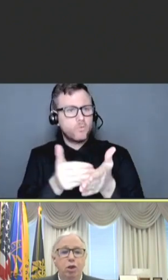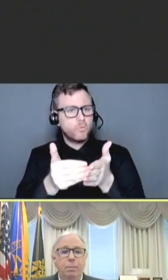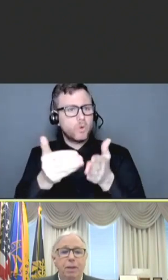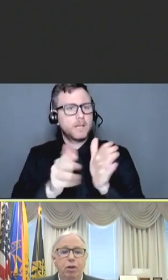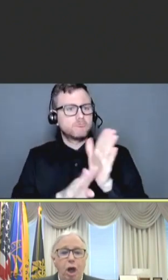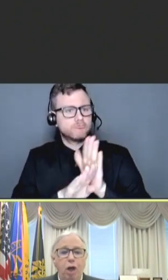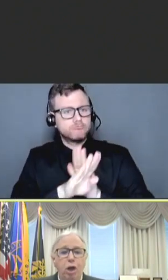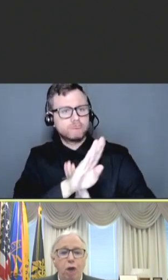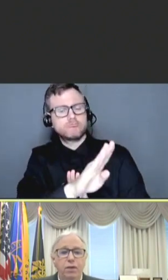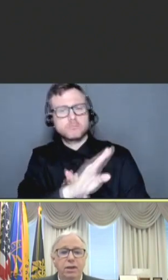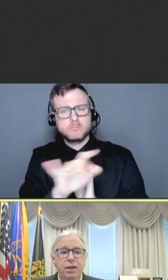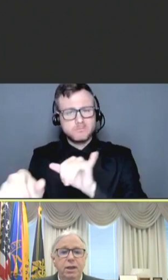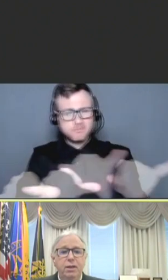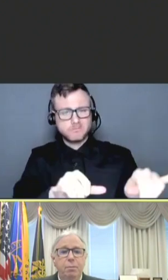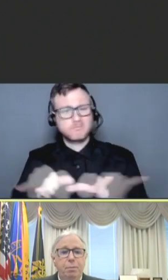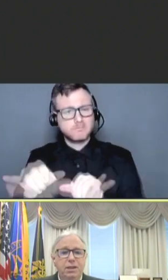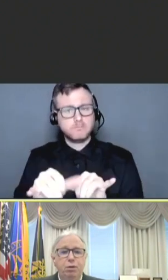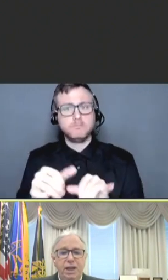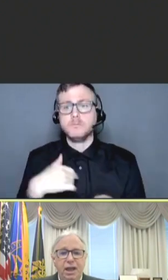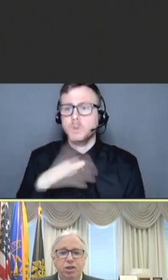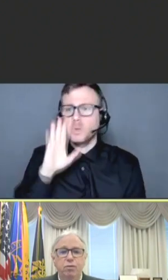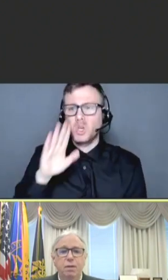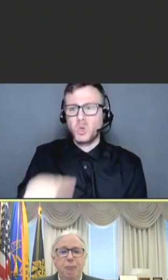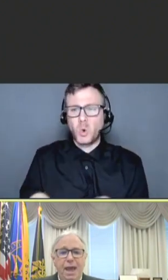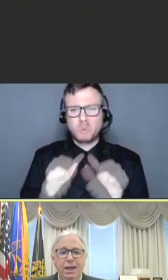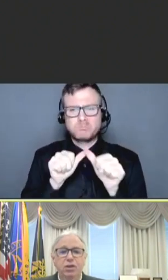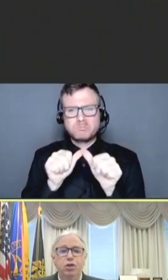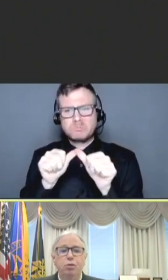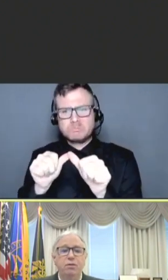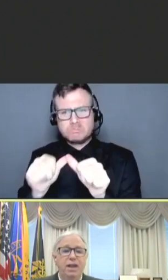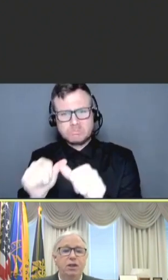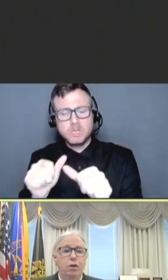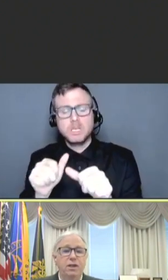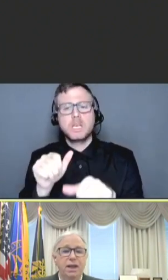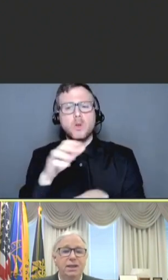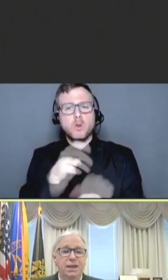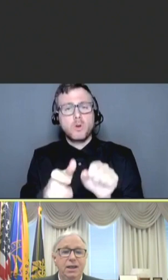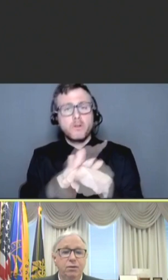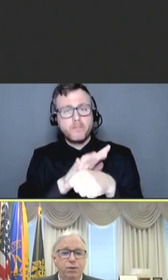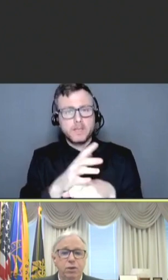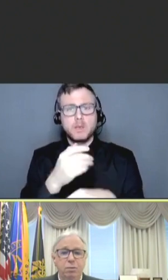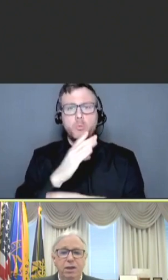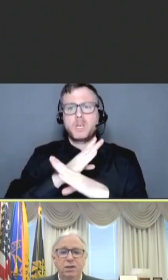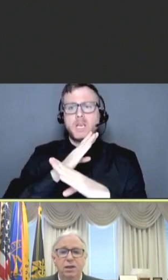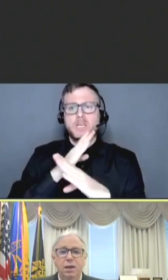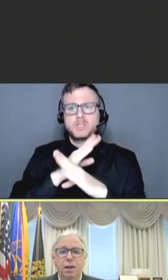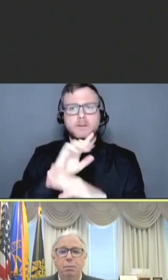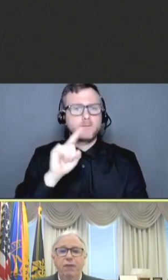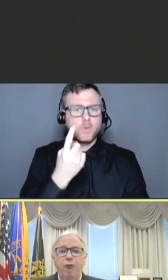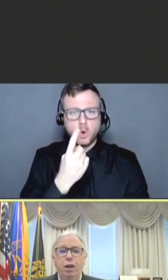we learn about long COVID, the best protection remains to prevent COVID-19 in the first place by